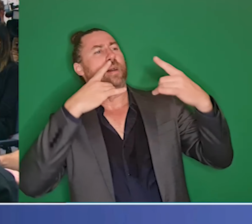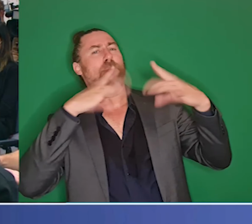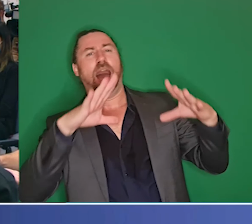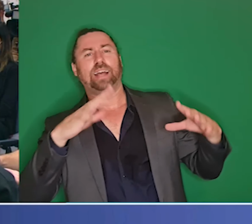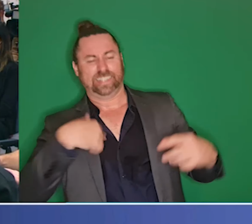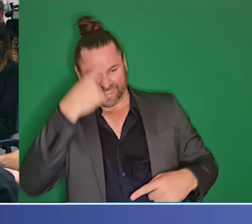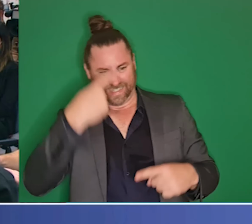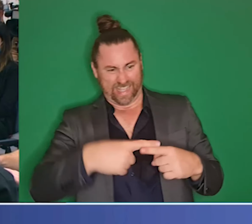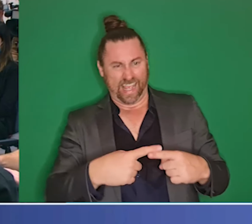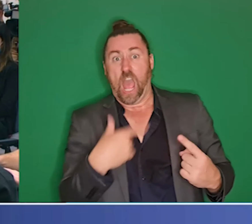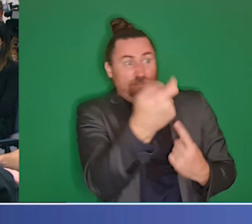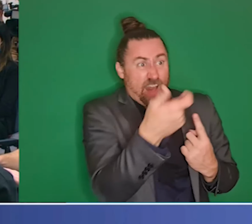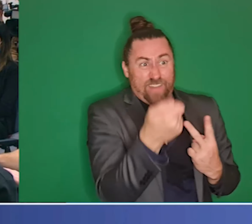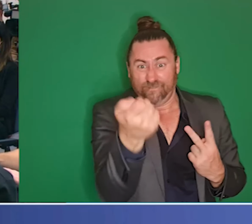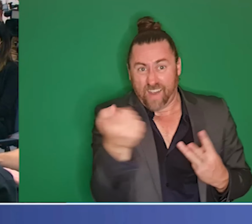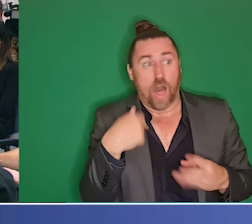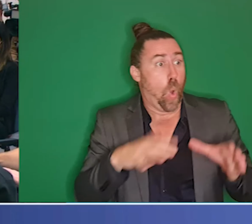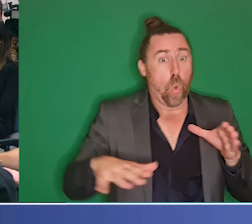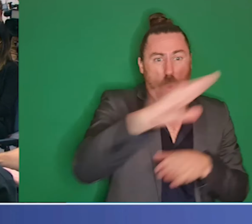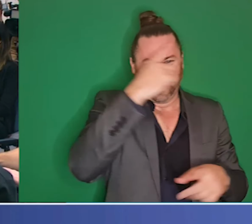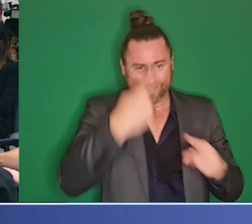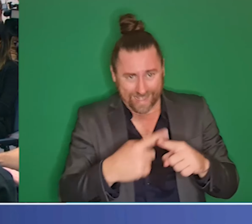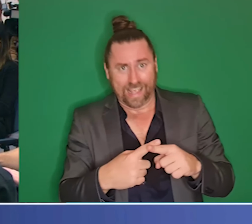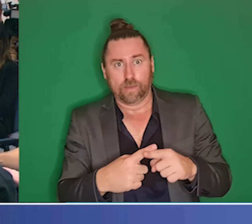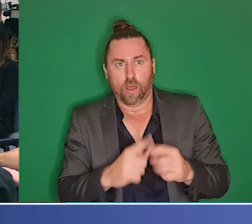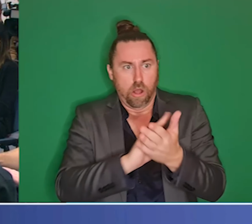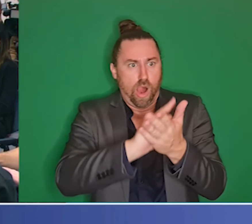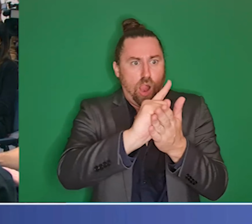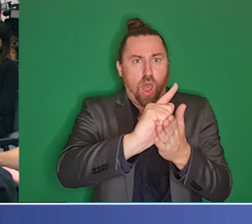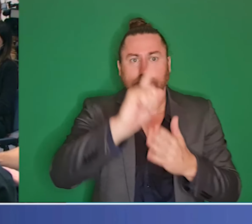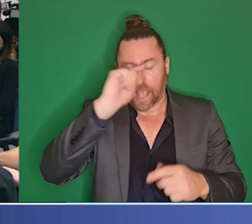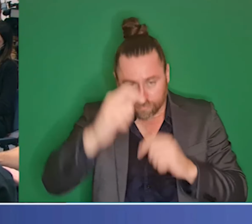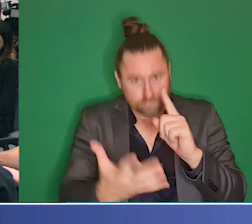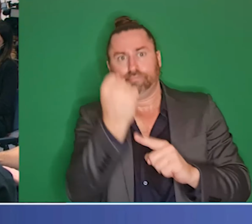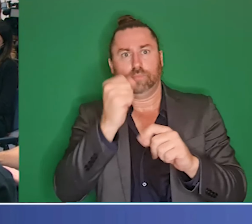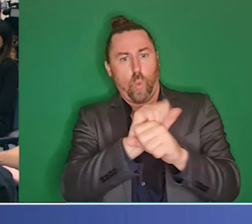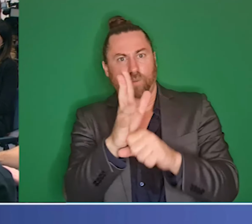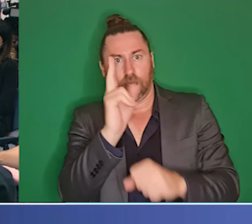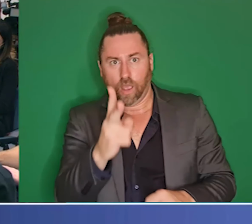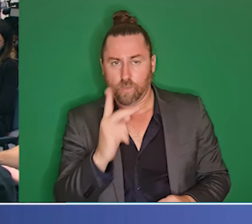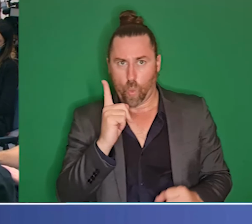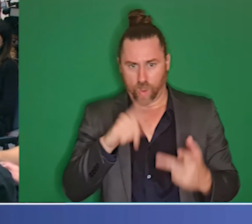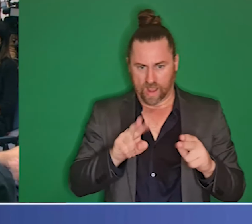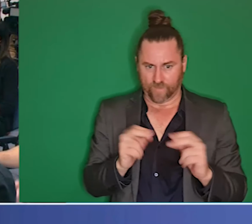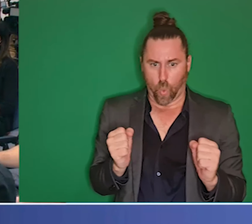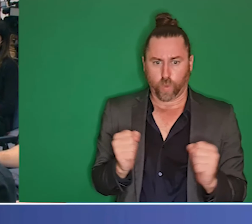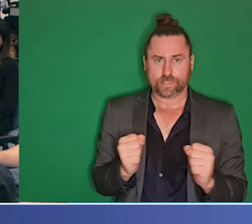because we can be re-infected. He talked about the wave. Is there any assurance that we're not gonna see a similar wave come winter time, obviously with the cold weather